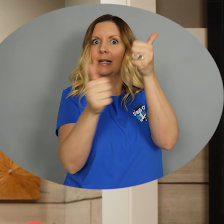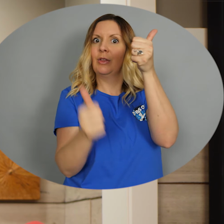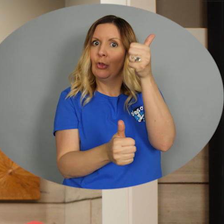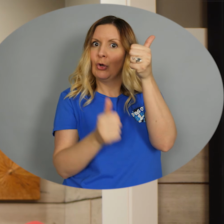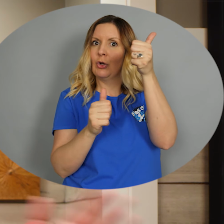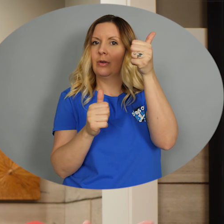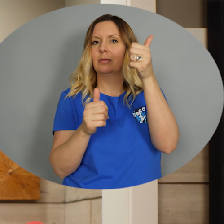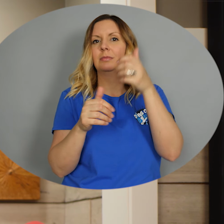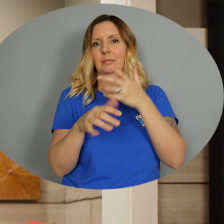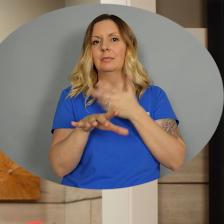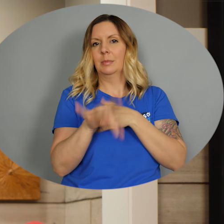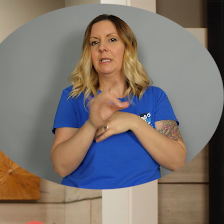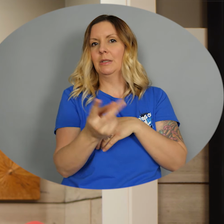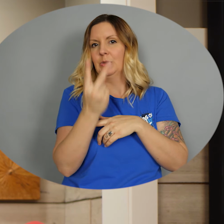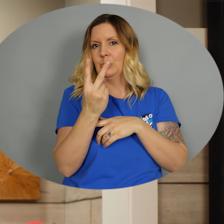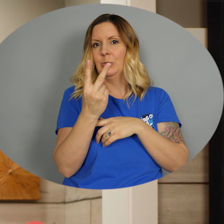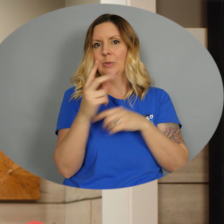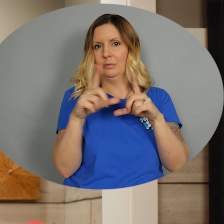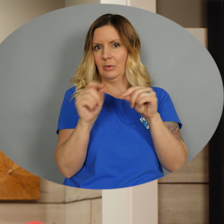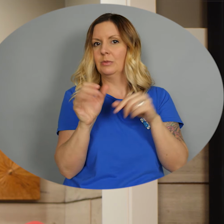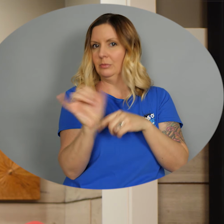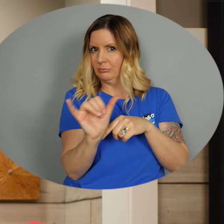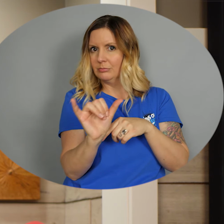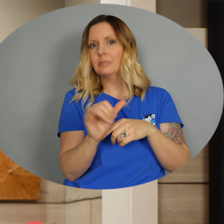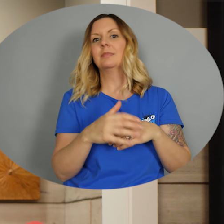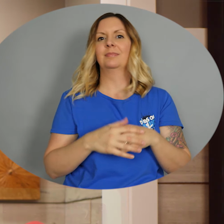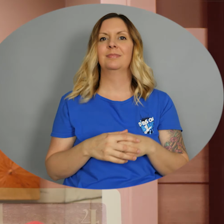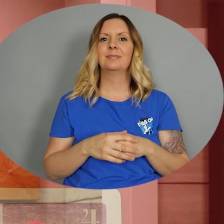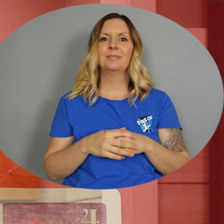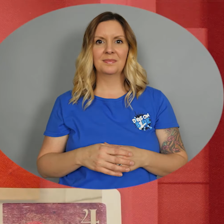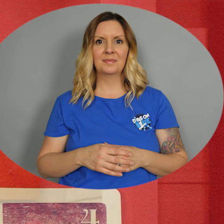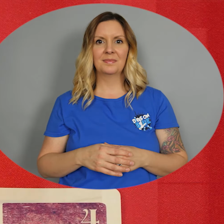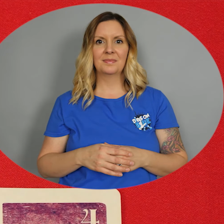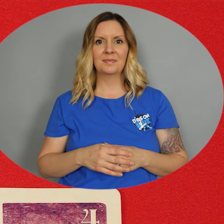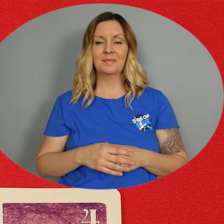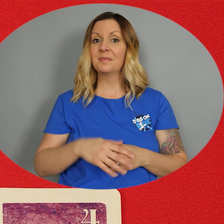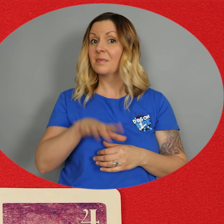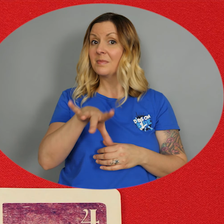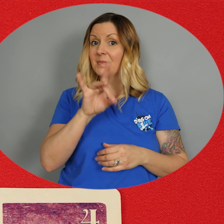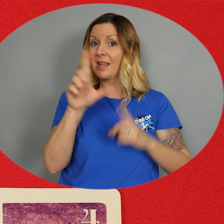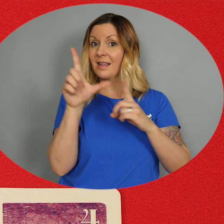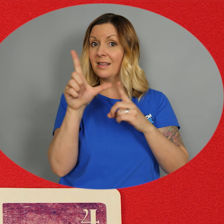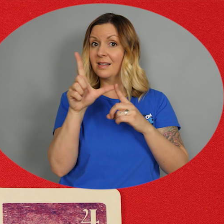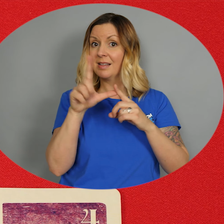2 letters. Otherwise, all other players get only 1. When it’s your turn to claim a letter,